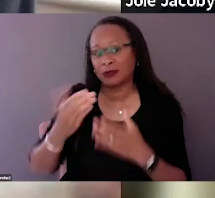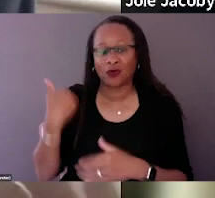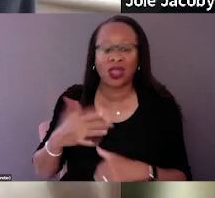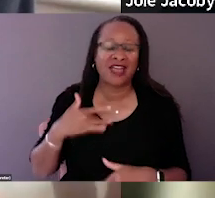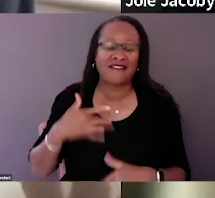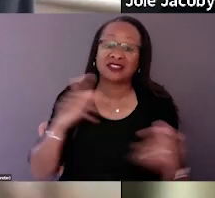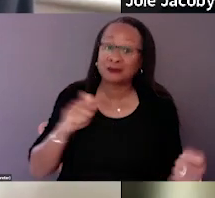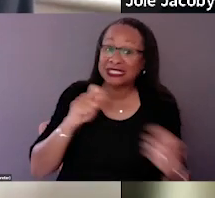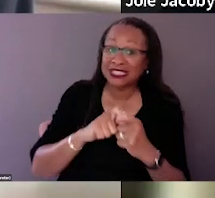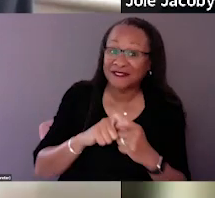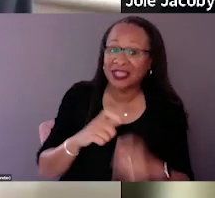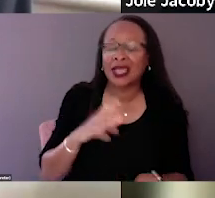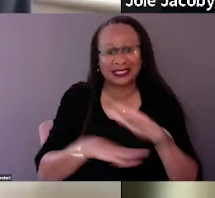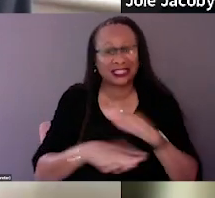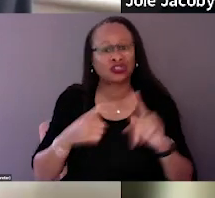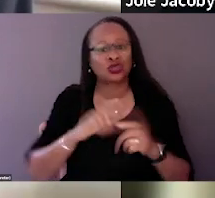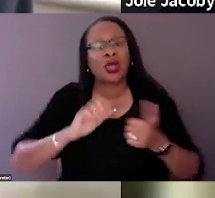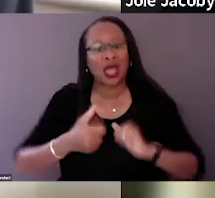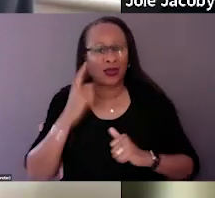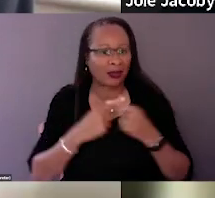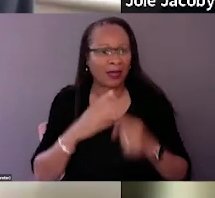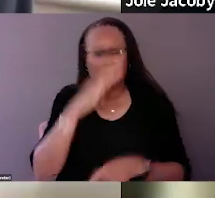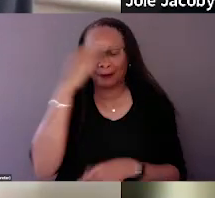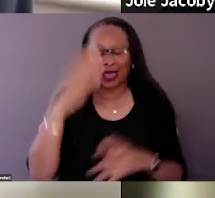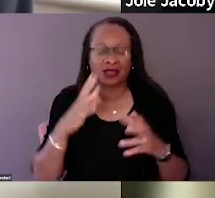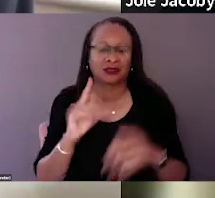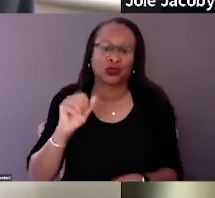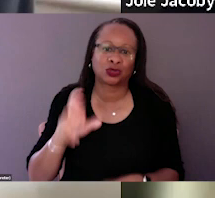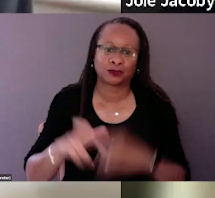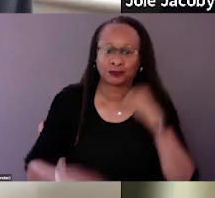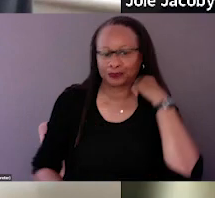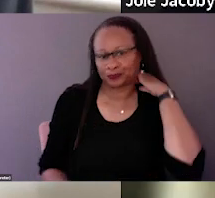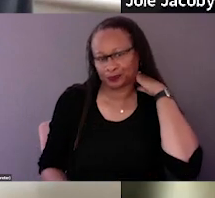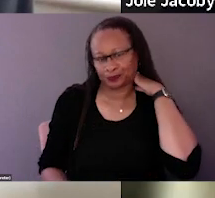to how we think of Black Twitter. Yeah, also I think we try to figure out how does it,